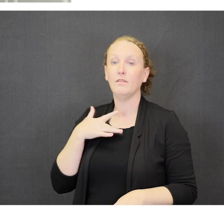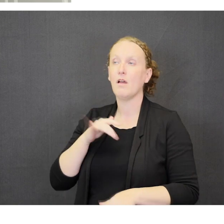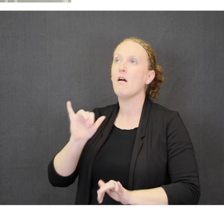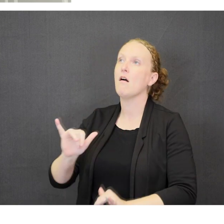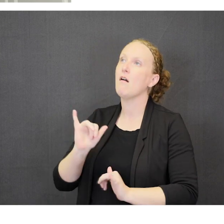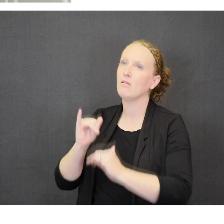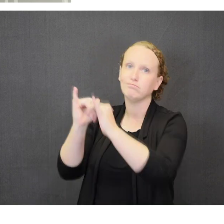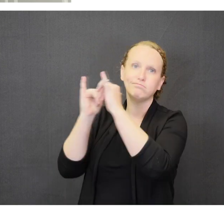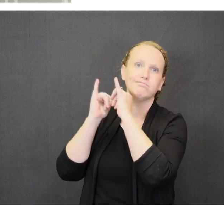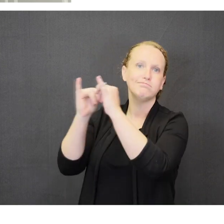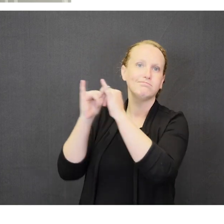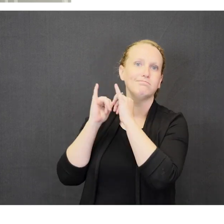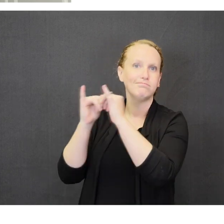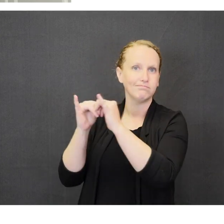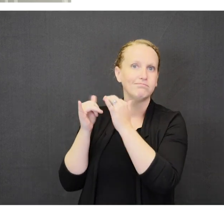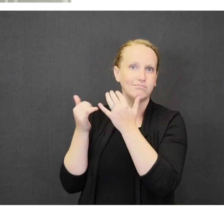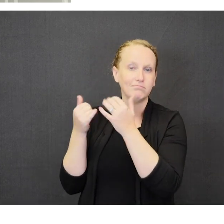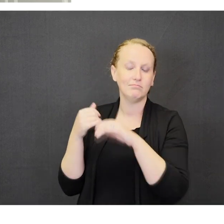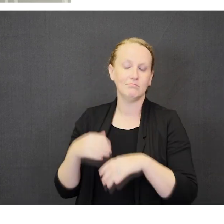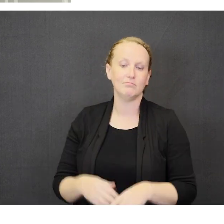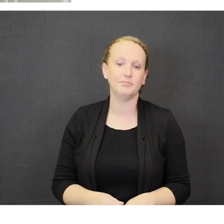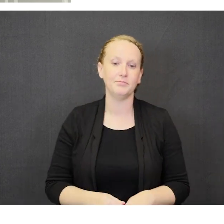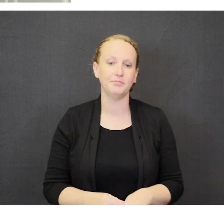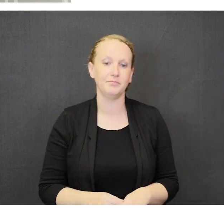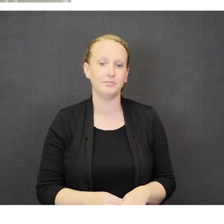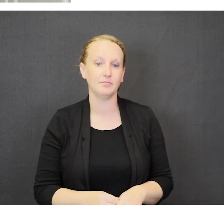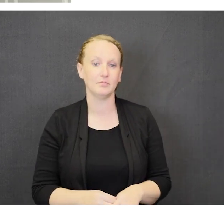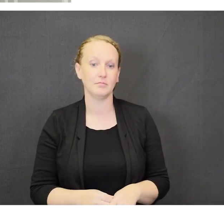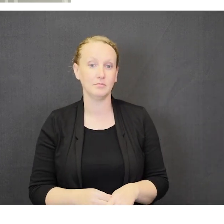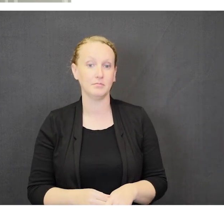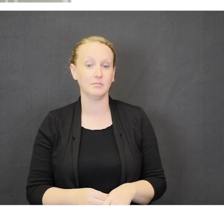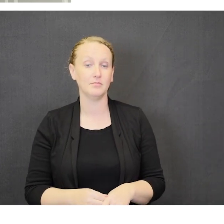ultimately here's an interesting thing parents ultimately the child is